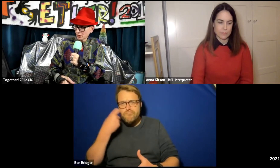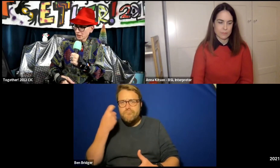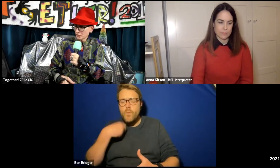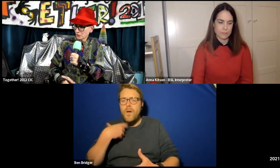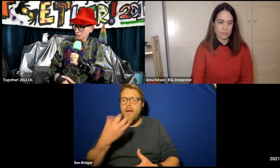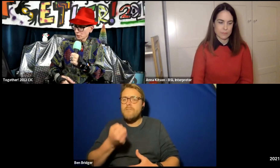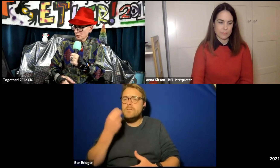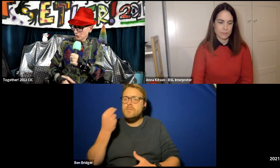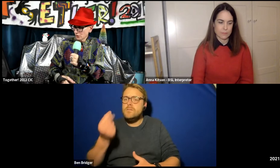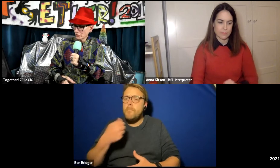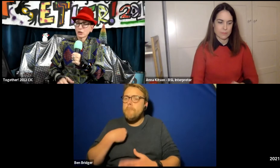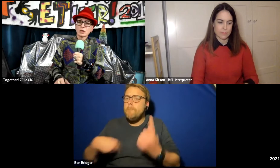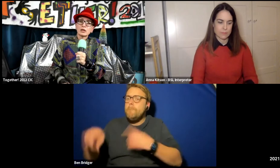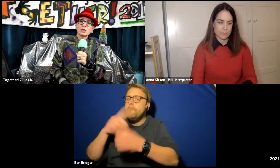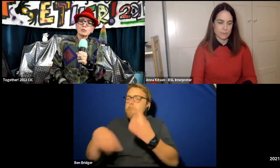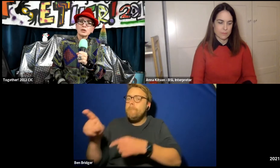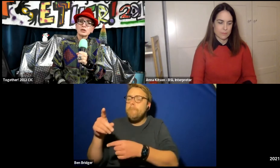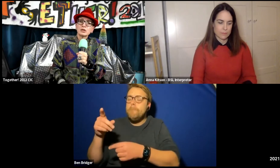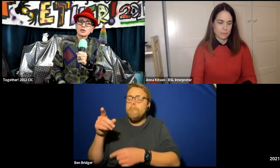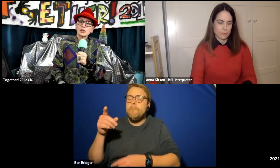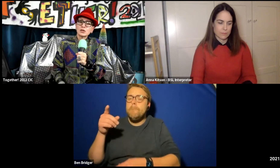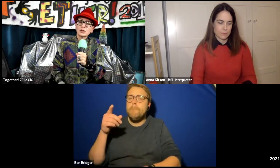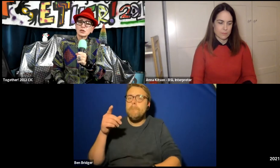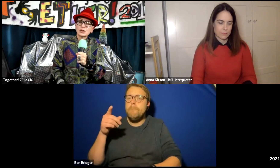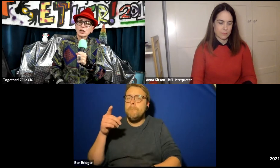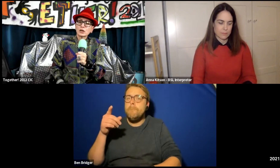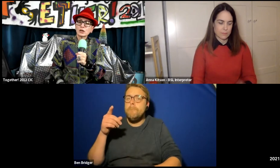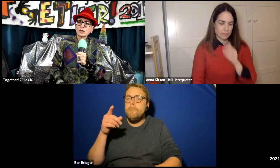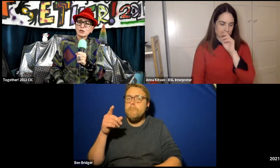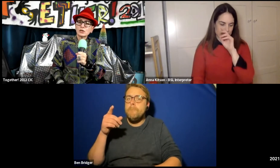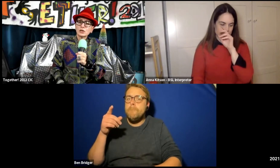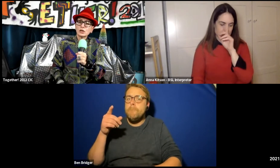guests with us, let me just check to see